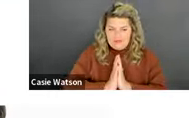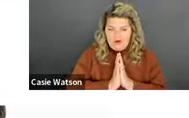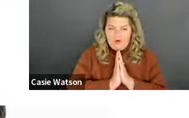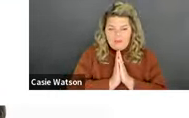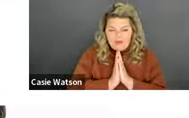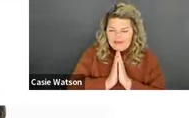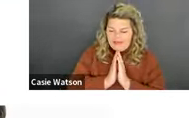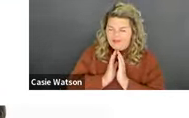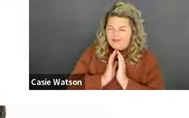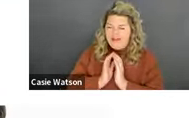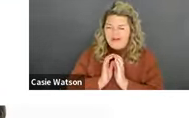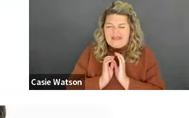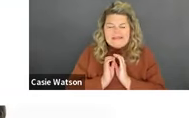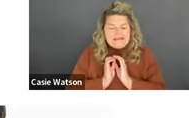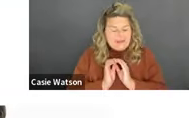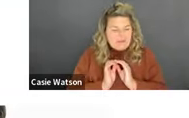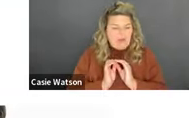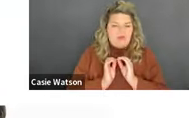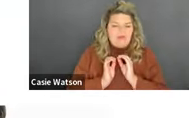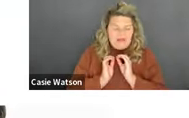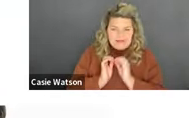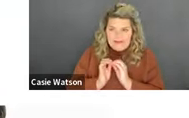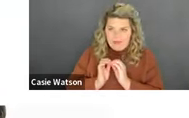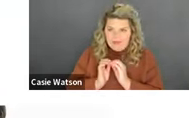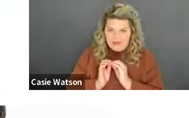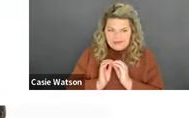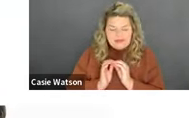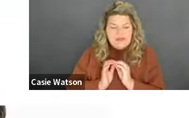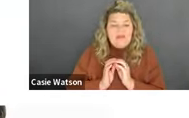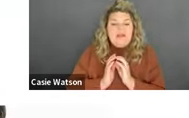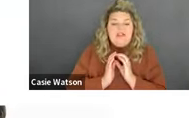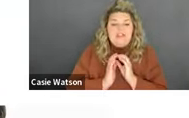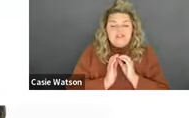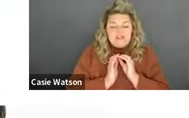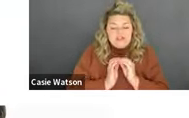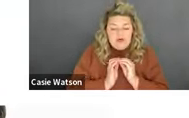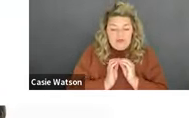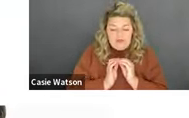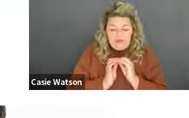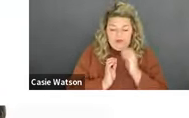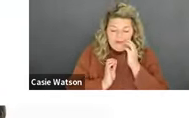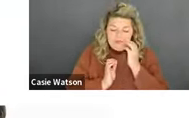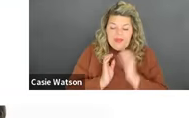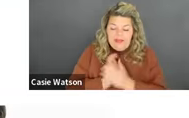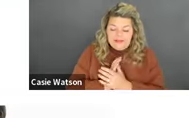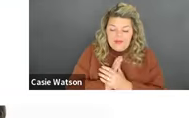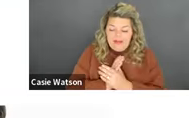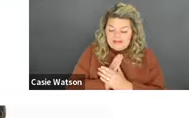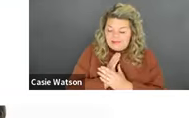So I wanted to give a very simple example of this, just to show you that ASL has